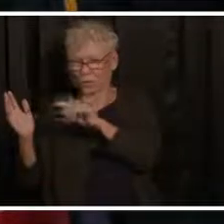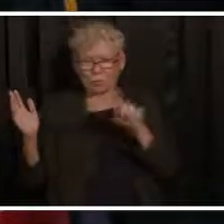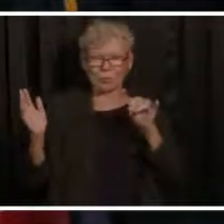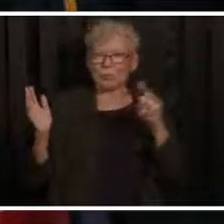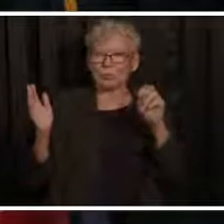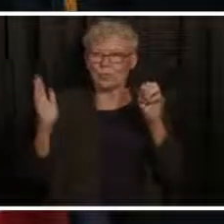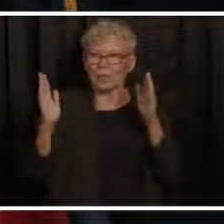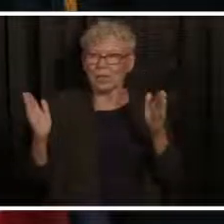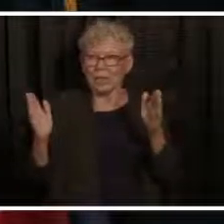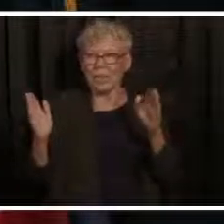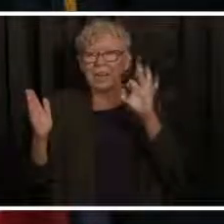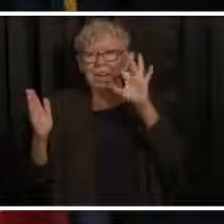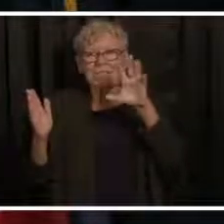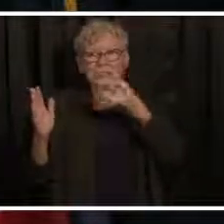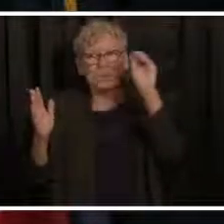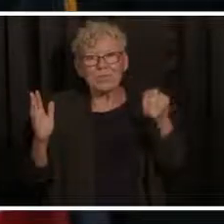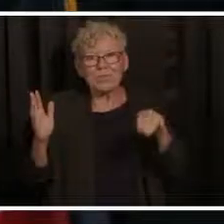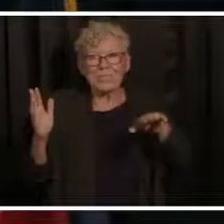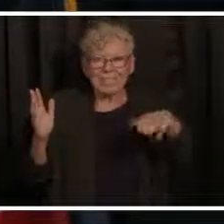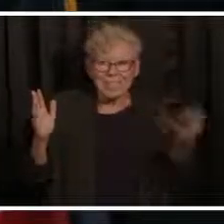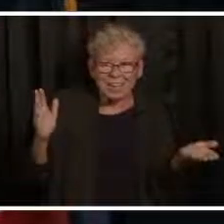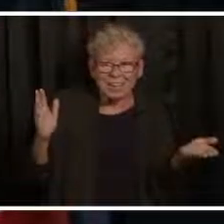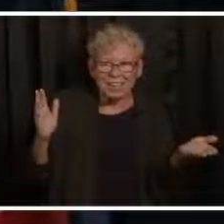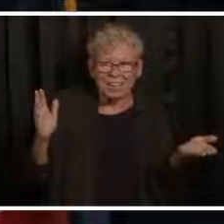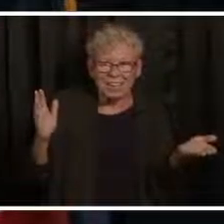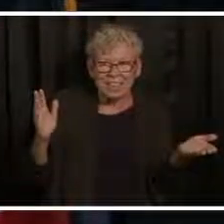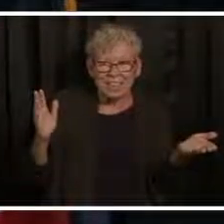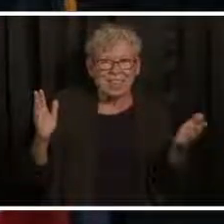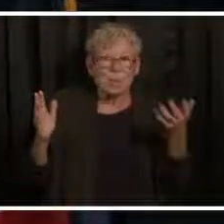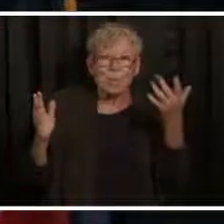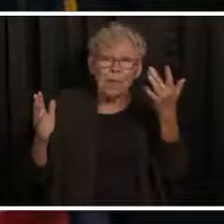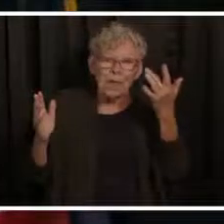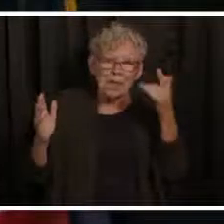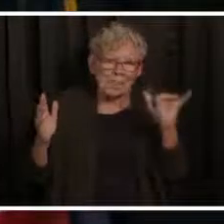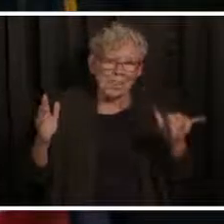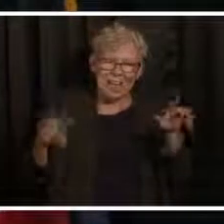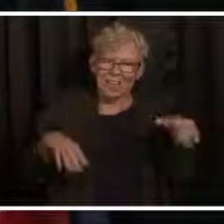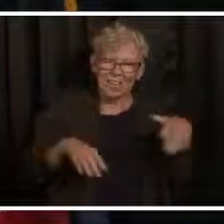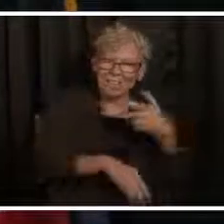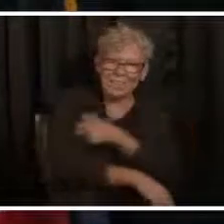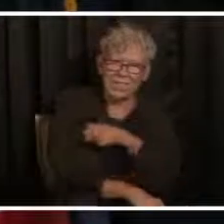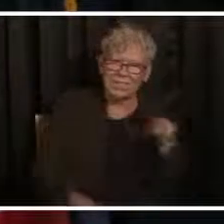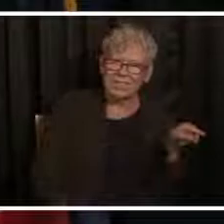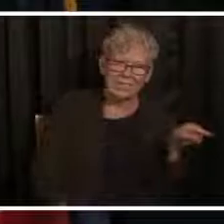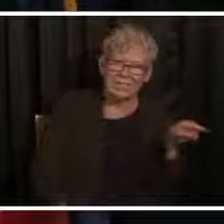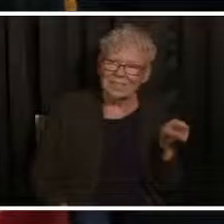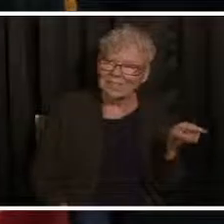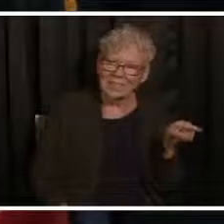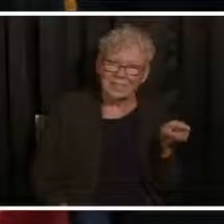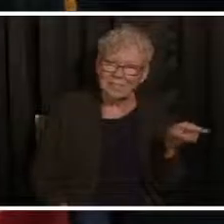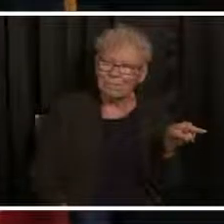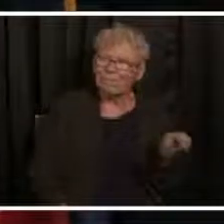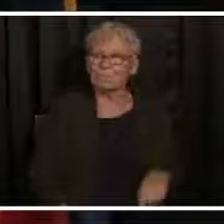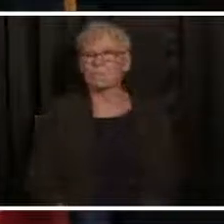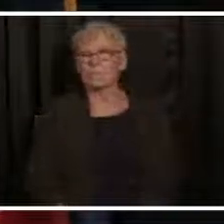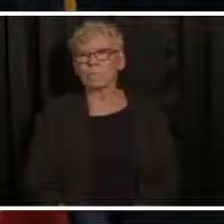hospitalizations and deaths are those who are unvaccinated. Now, it's uh when you look at the cases, it's it's you're